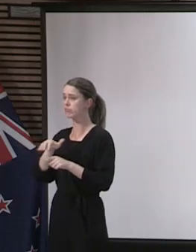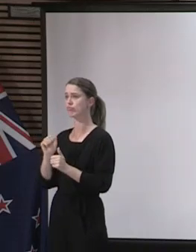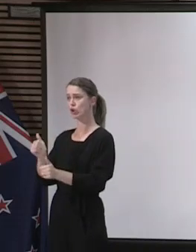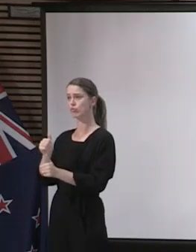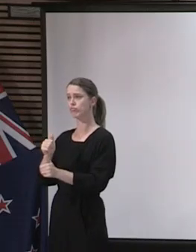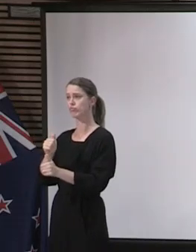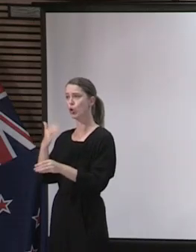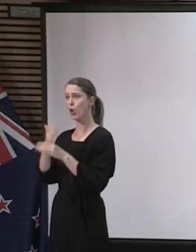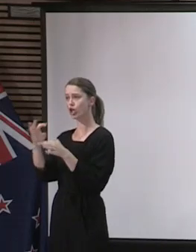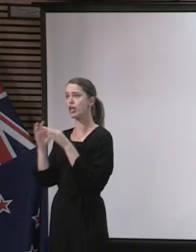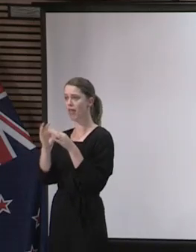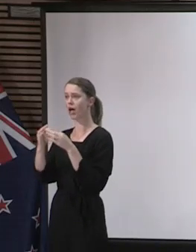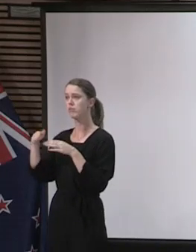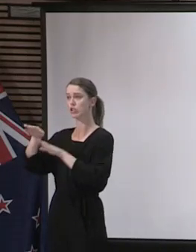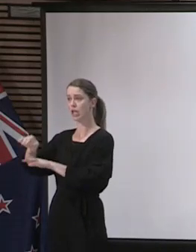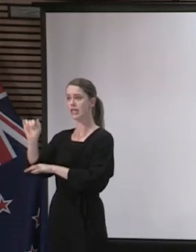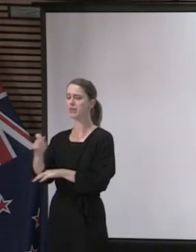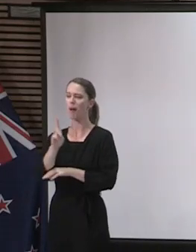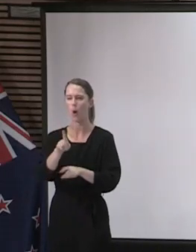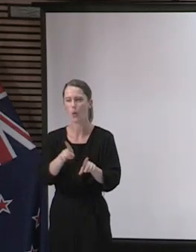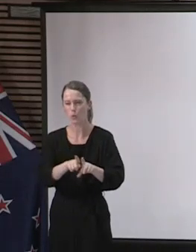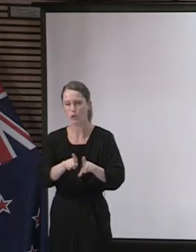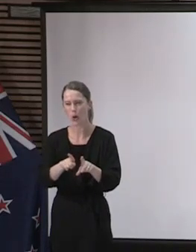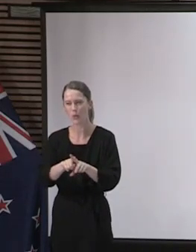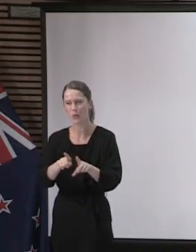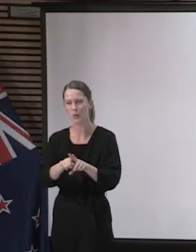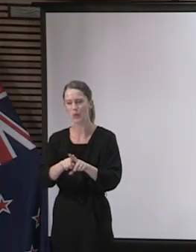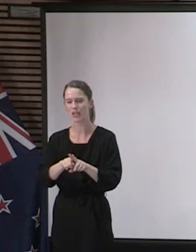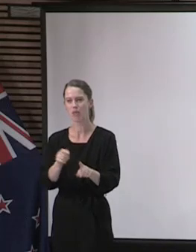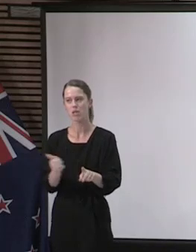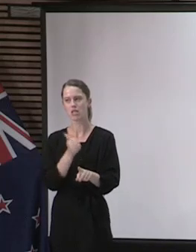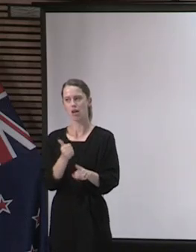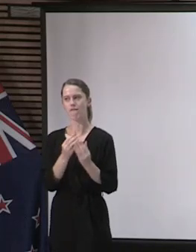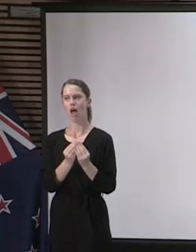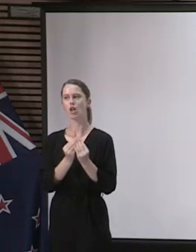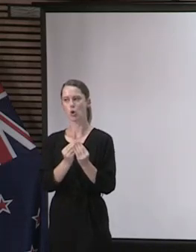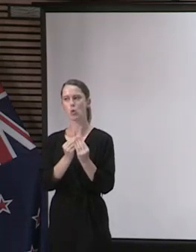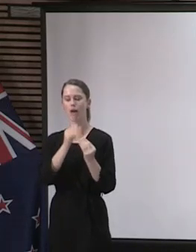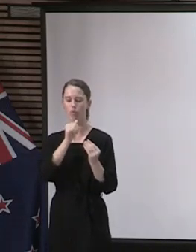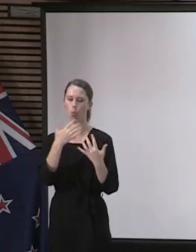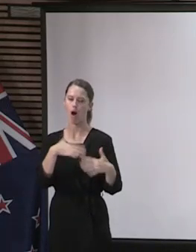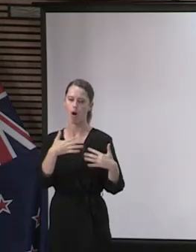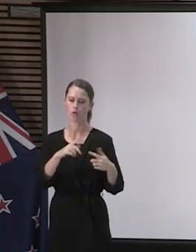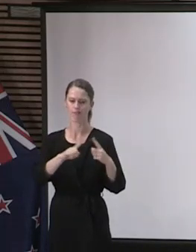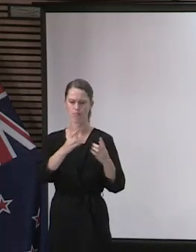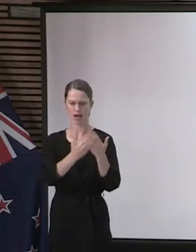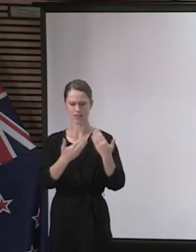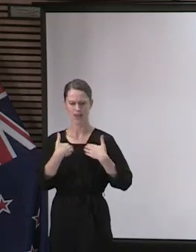actually where there may be greater benefit to a bit more coordination, but equally